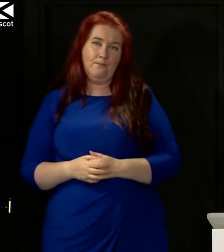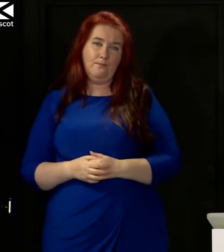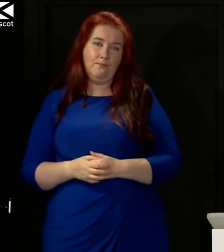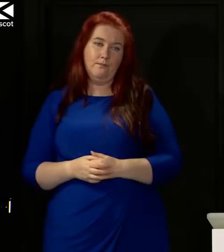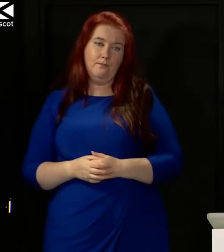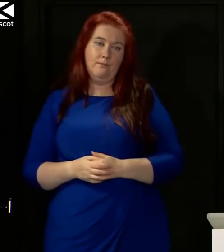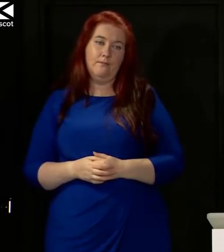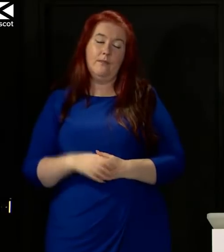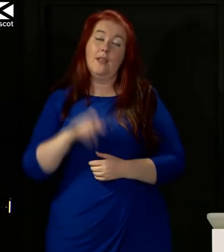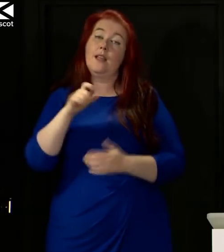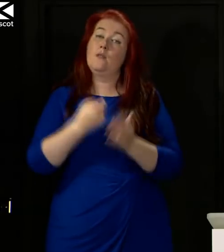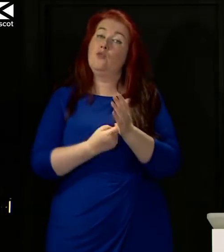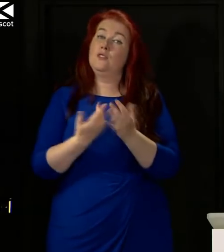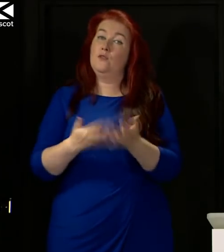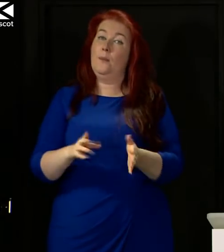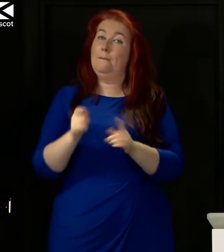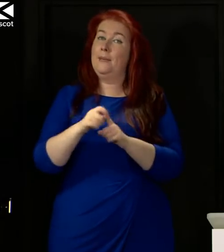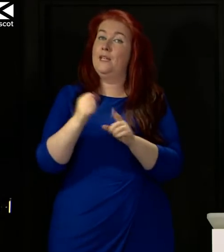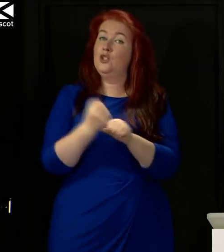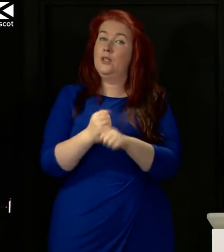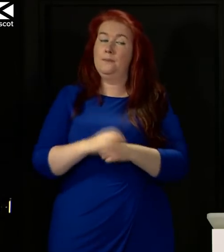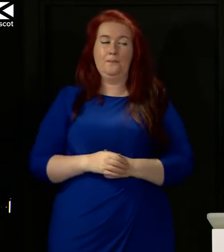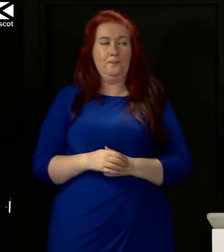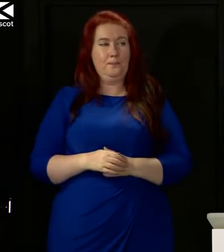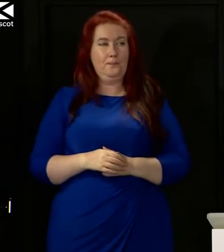Calum Ross from the P and J.